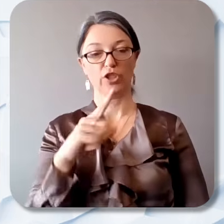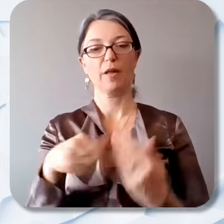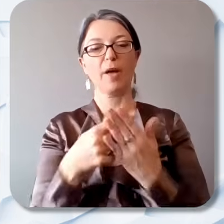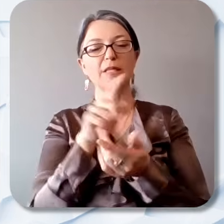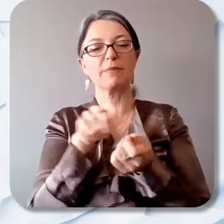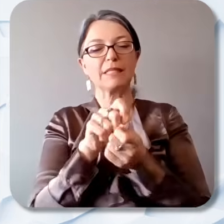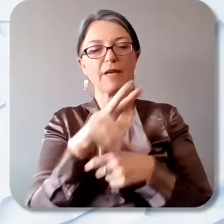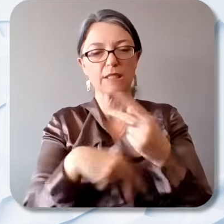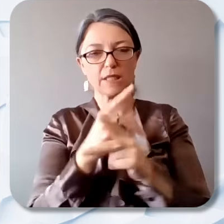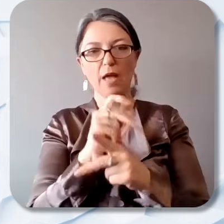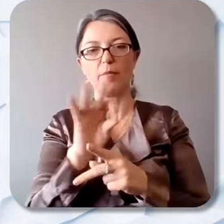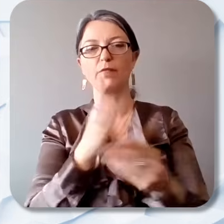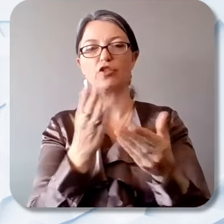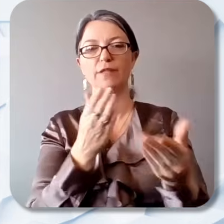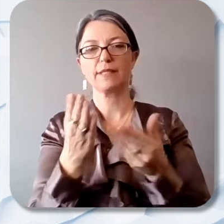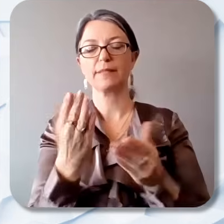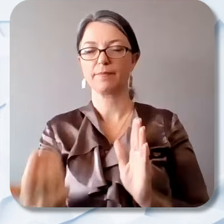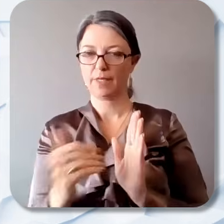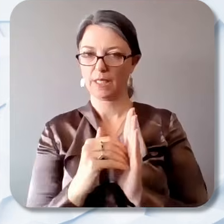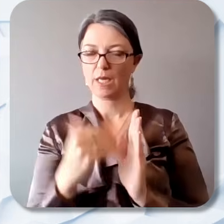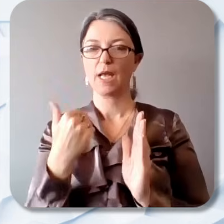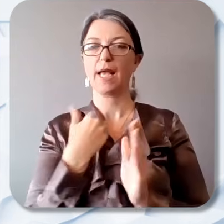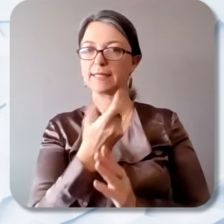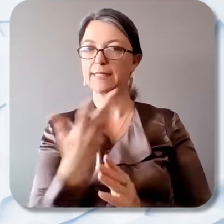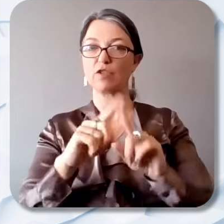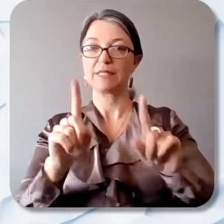I want to look closely, because there's lots of different services sort of being asked